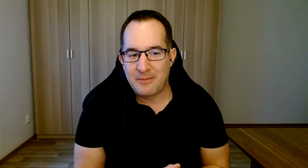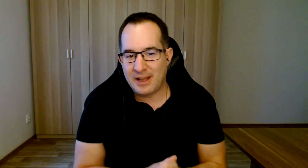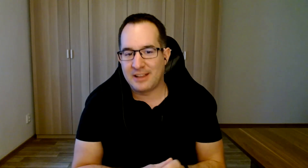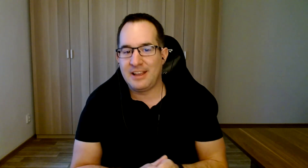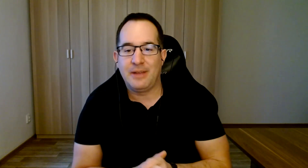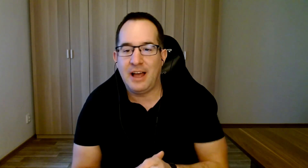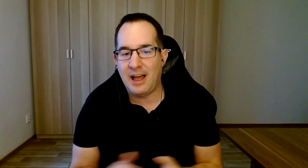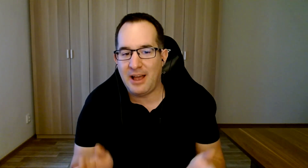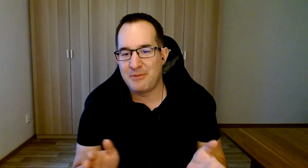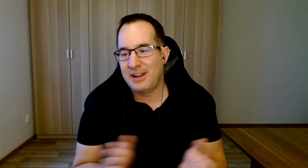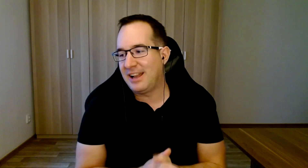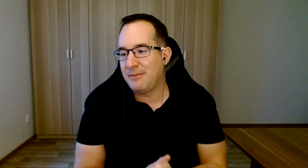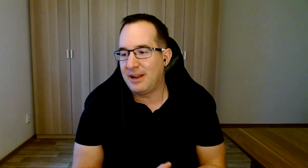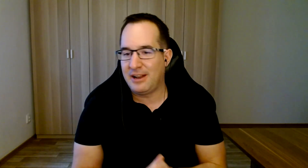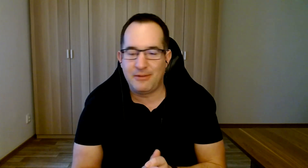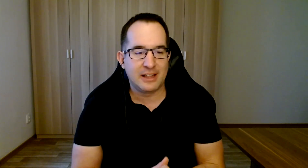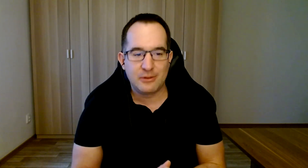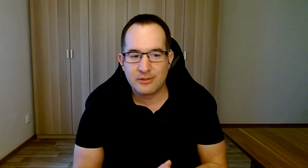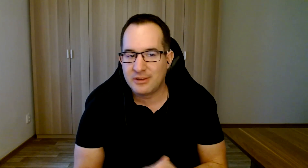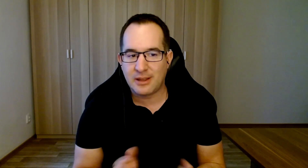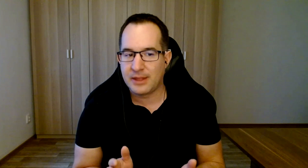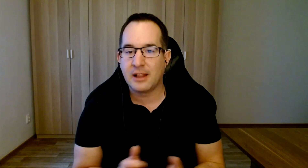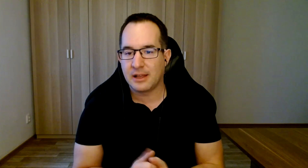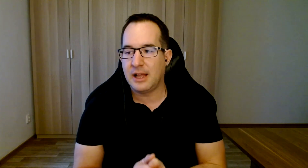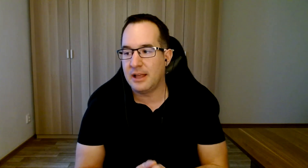But yeah, I'm really willing to see something like that.